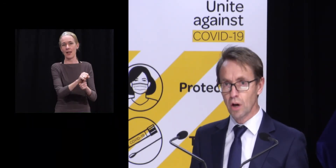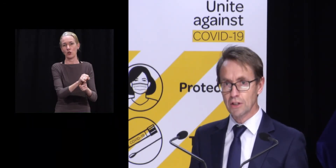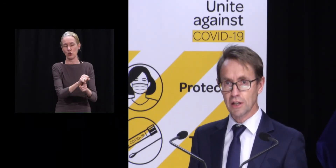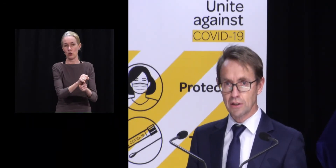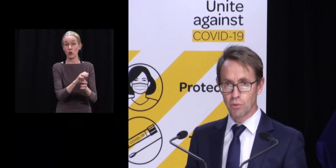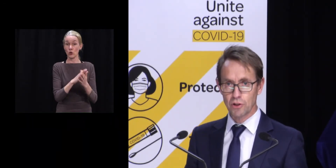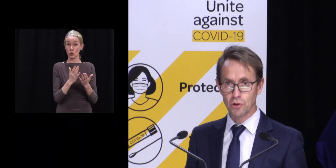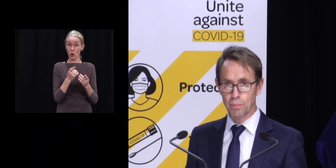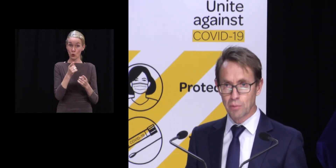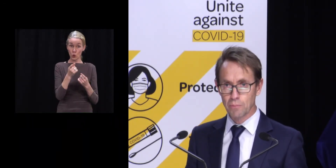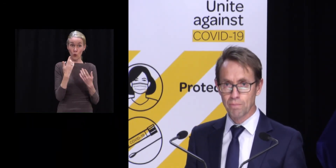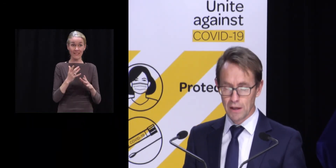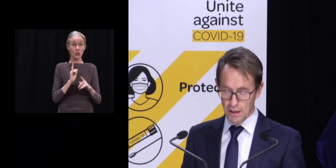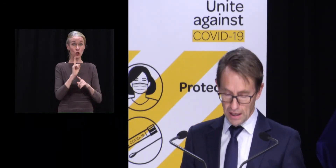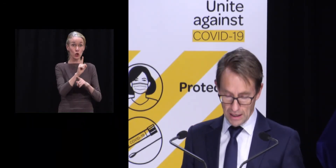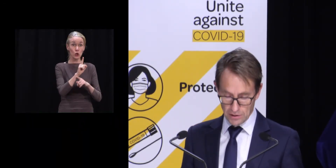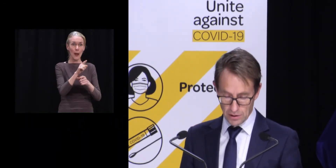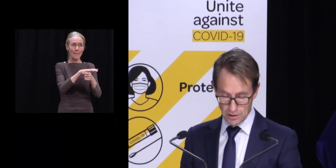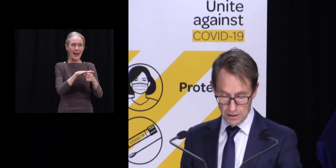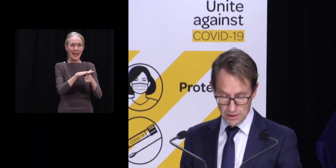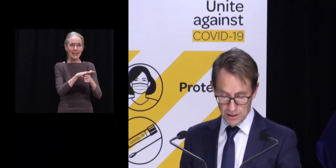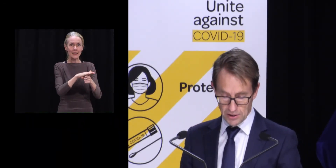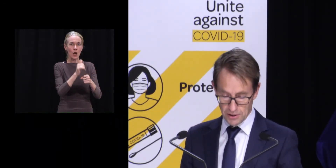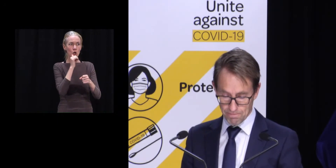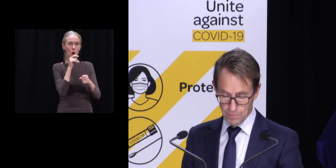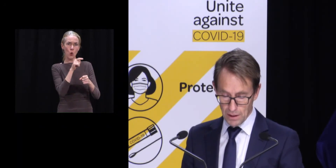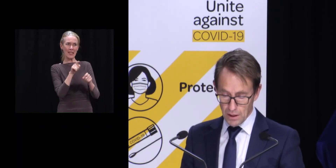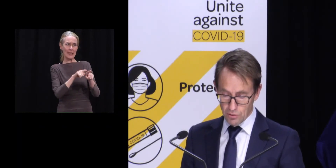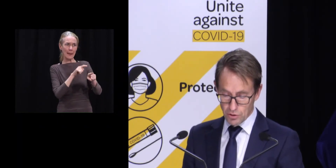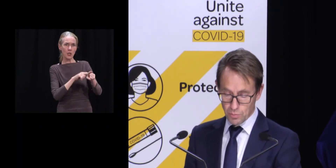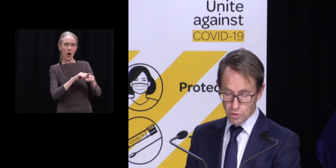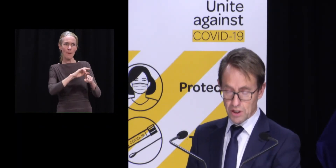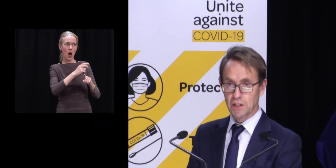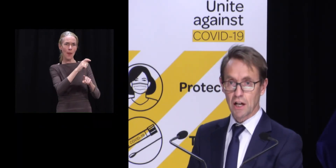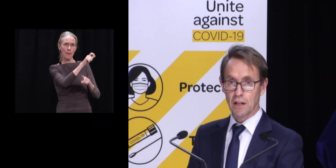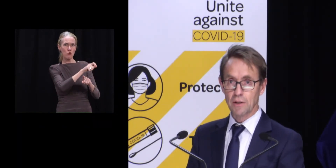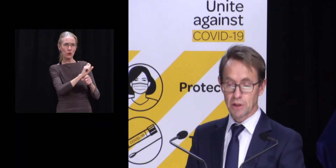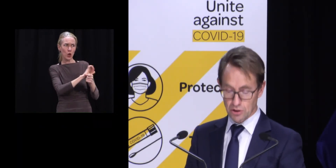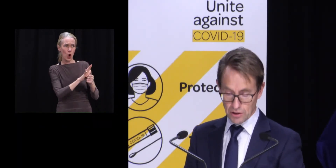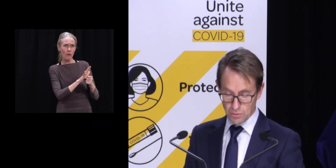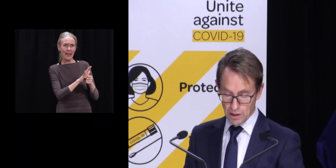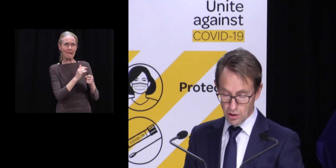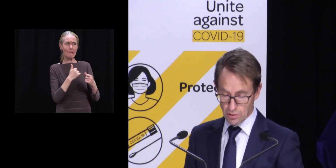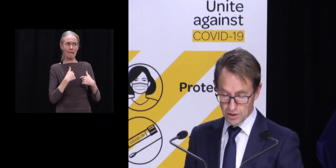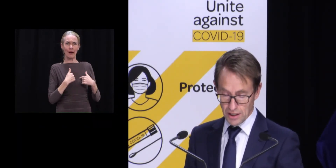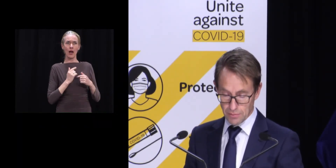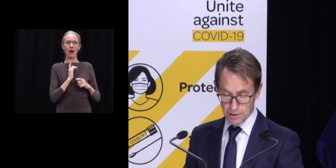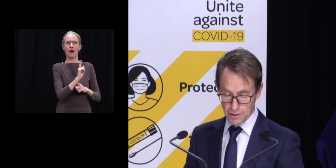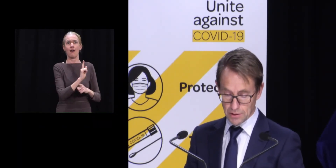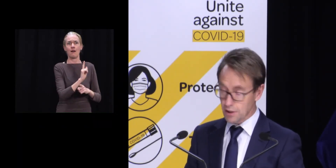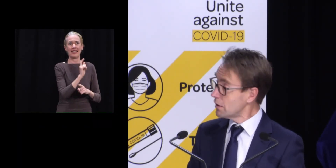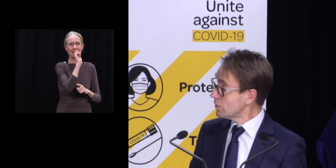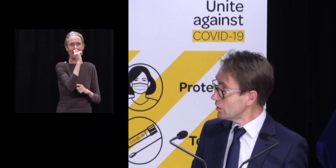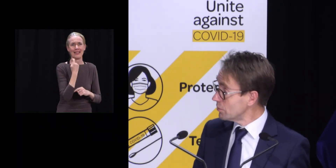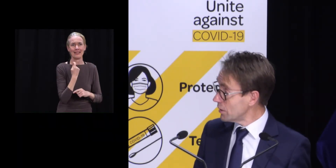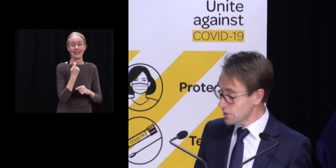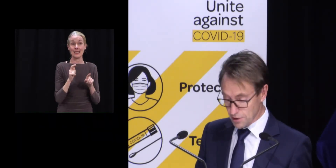remaining cases of COVID-19 out